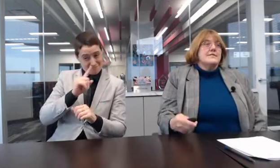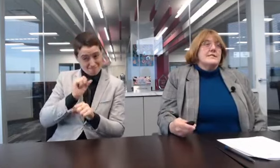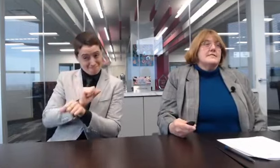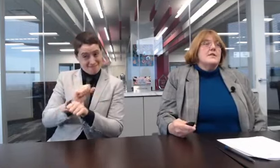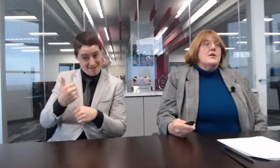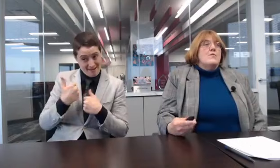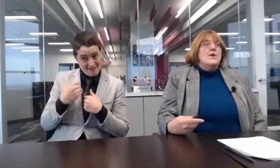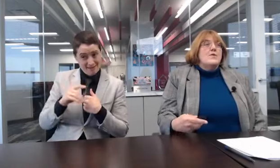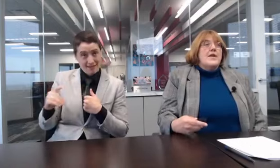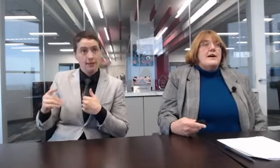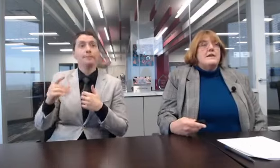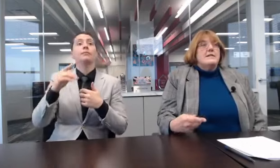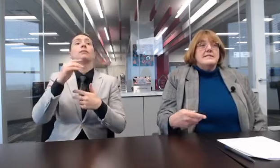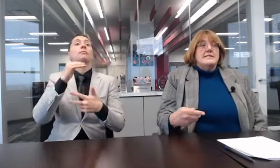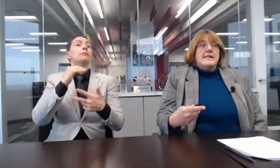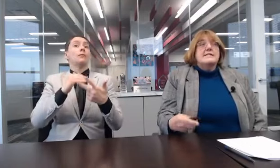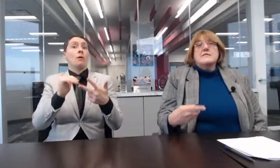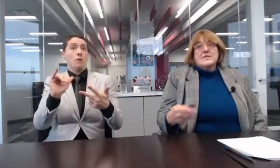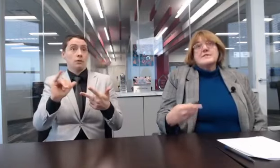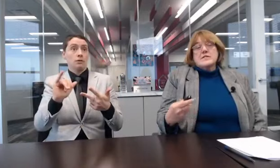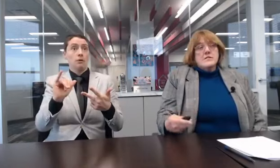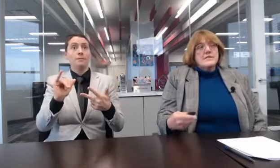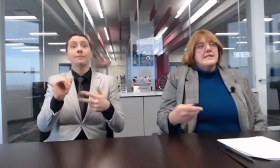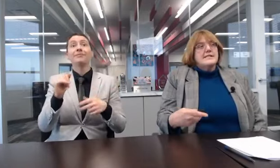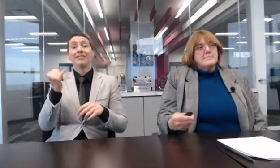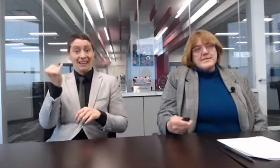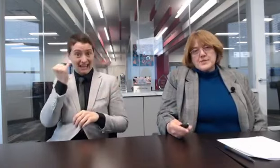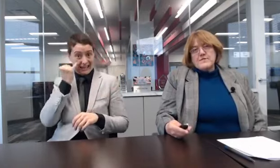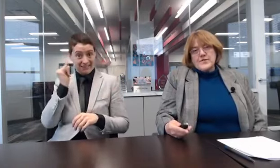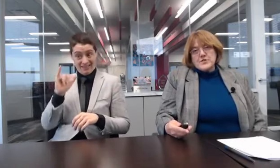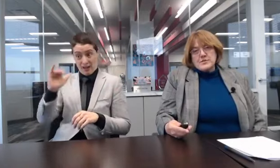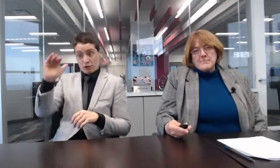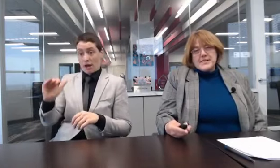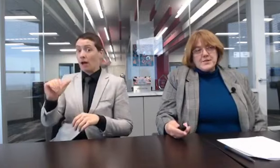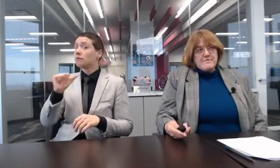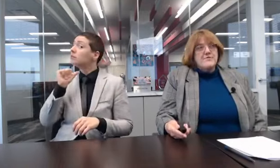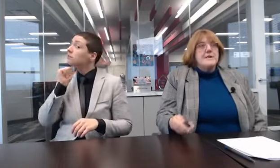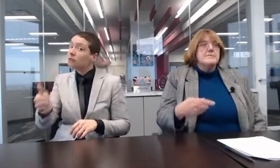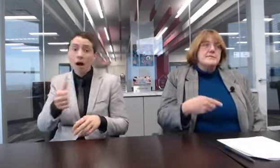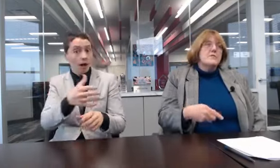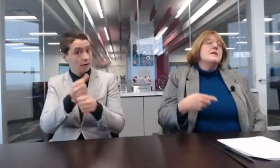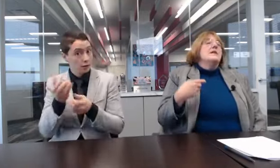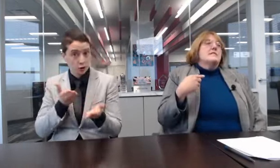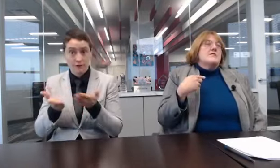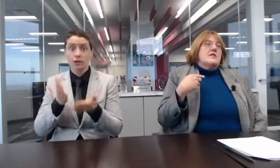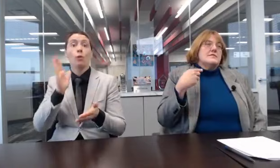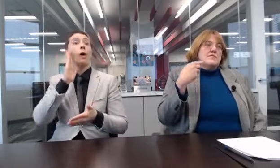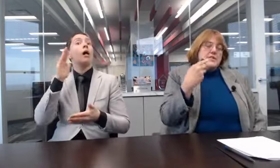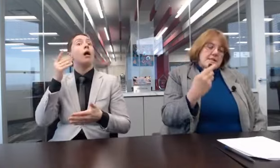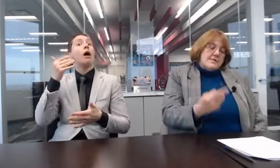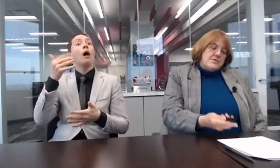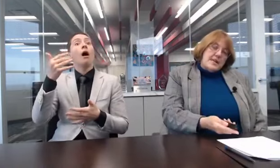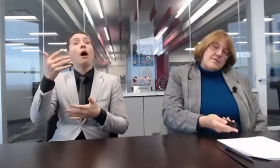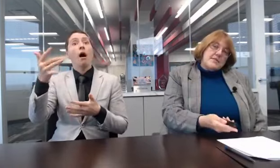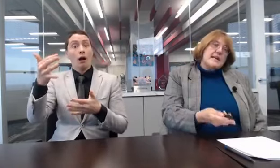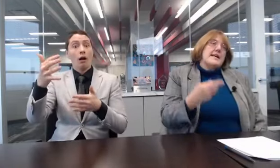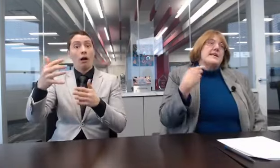will that, is it likely to result in a substantial functional limitation for them? So there also looking at, do they have a delay